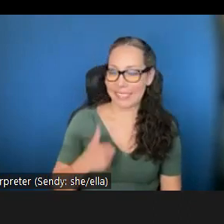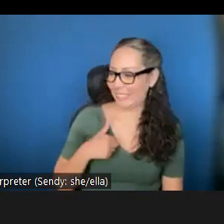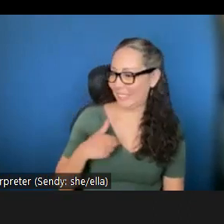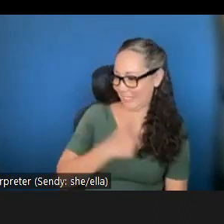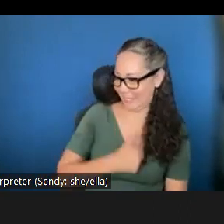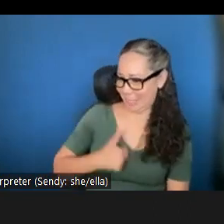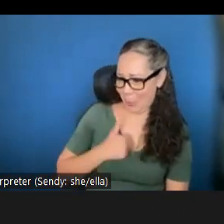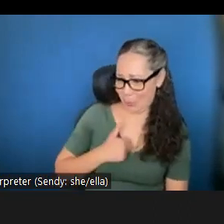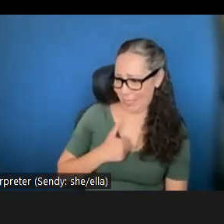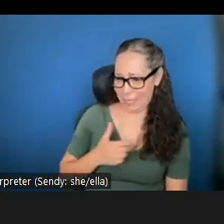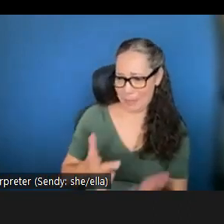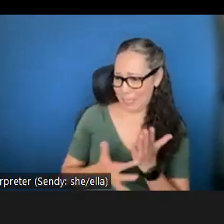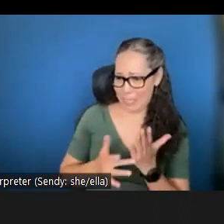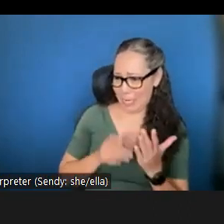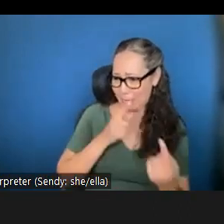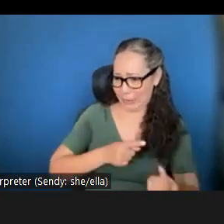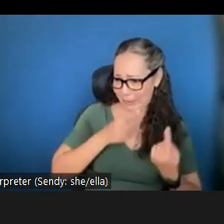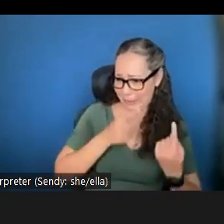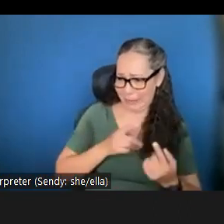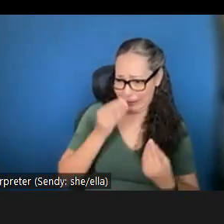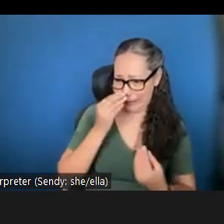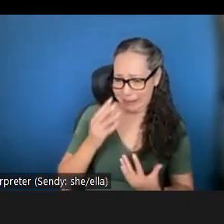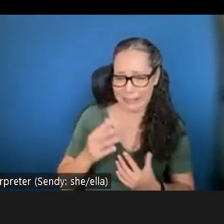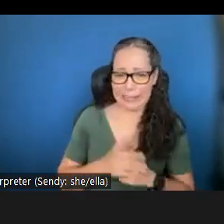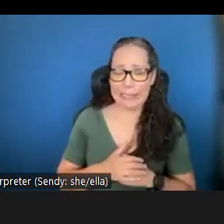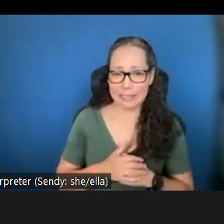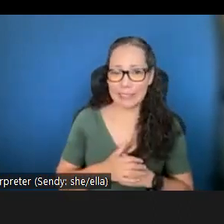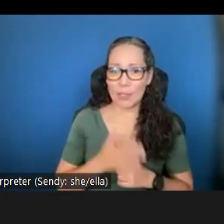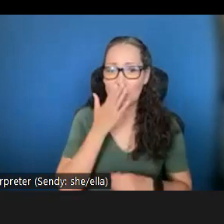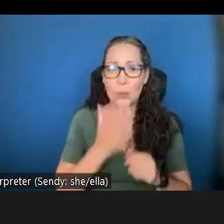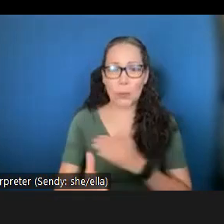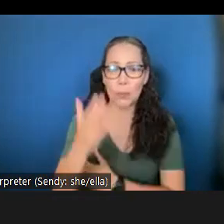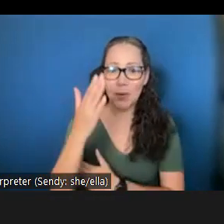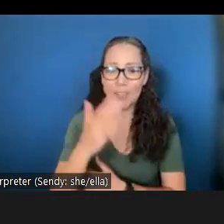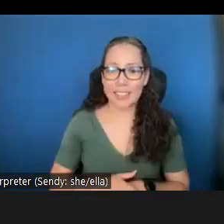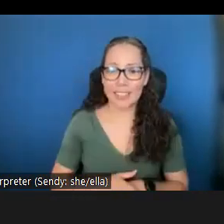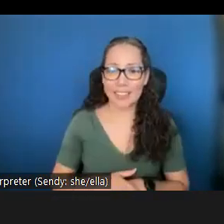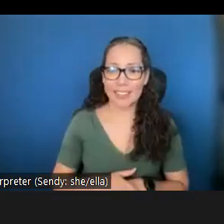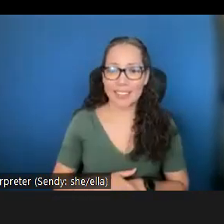get my technology to work um good morning everyone Anna Acton with the California